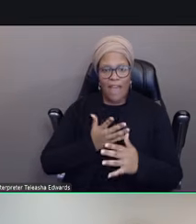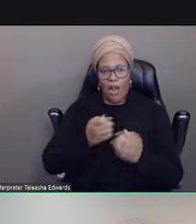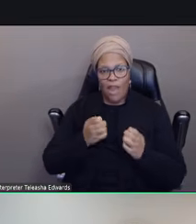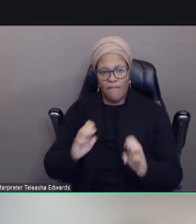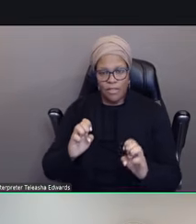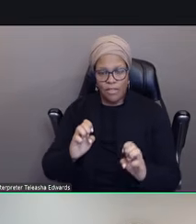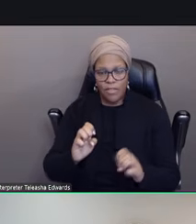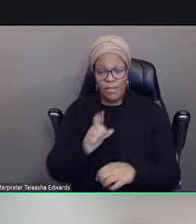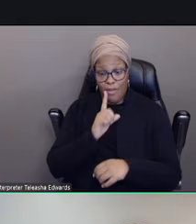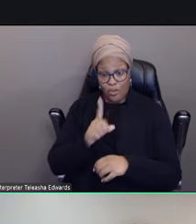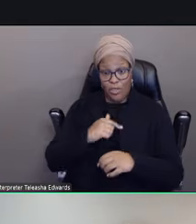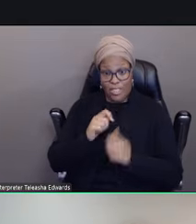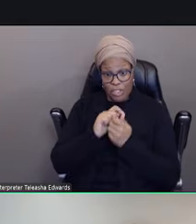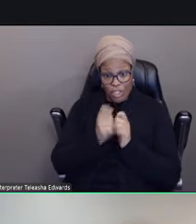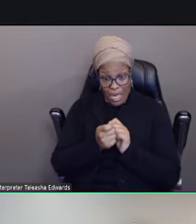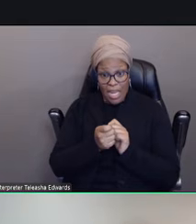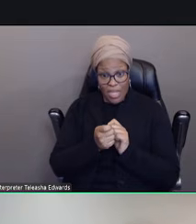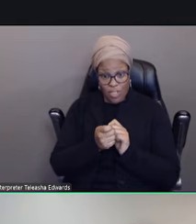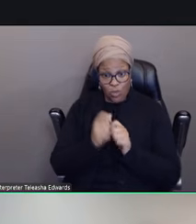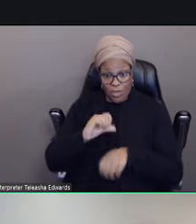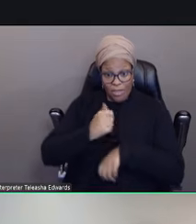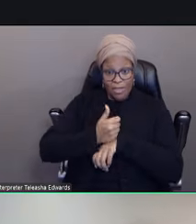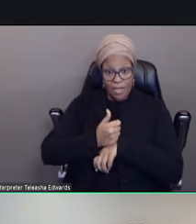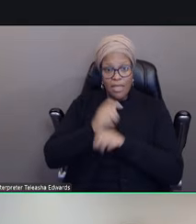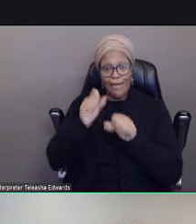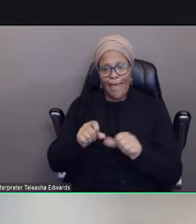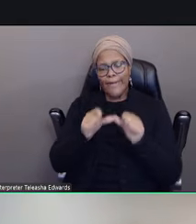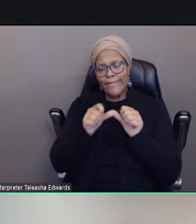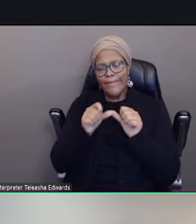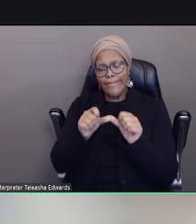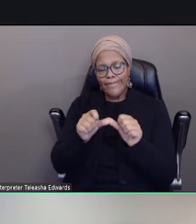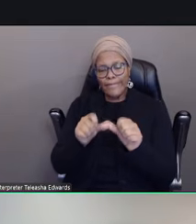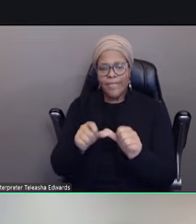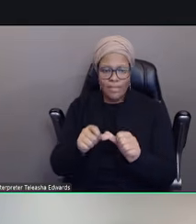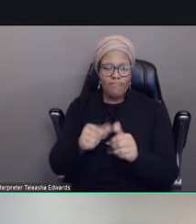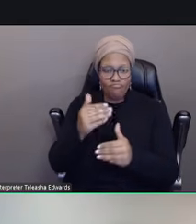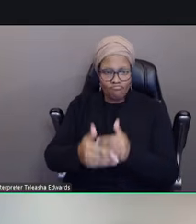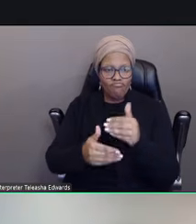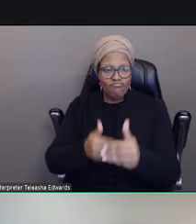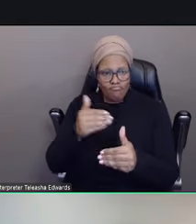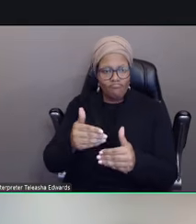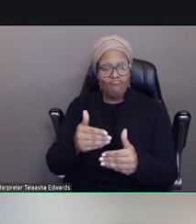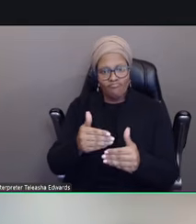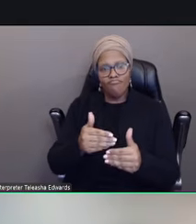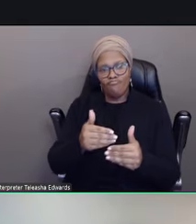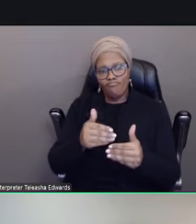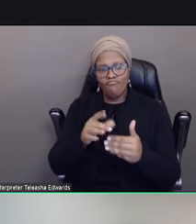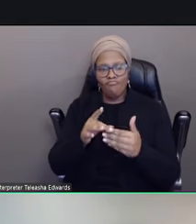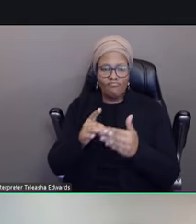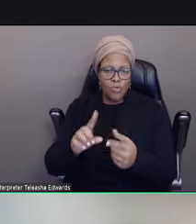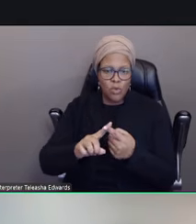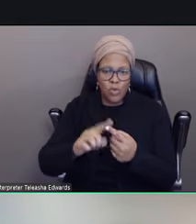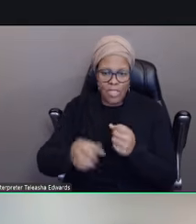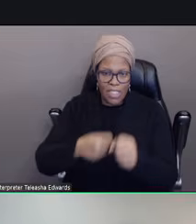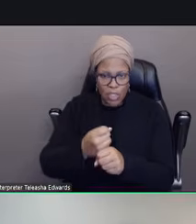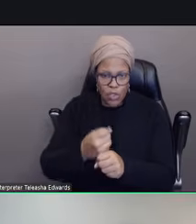to be sustainable over long over a period of time into year two and beyond. For this next